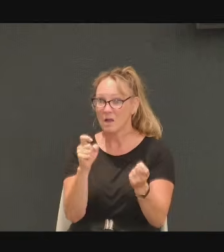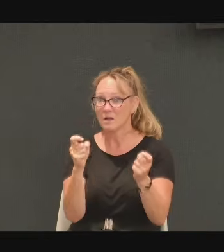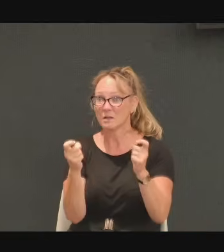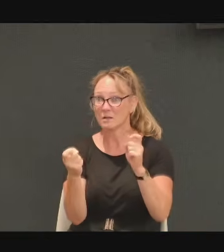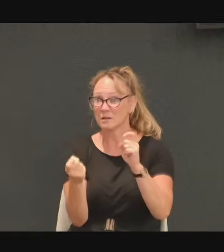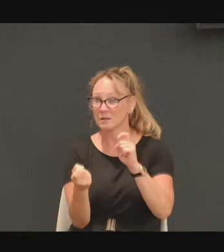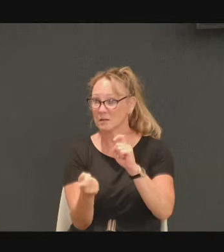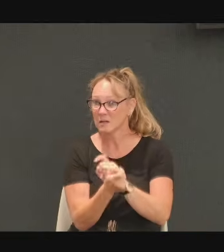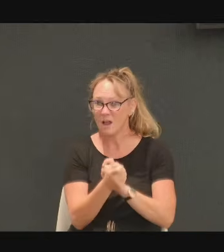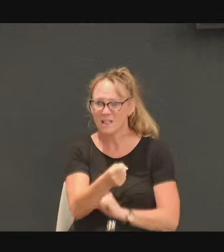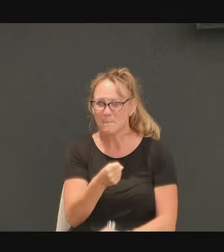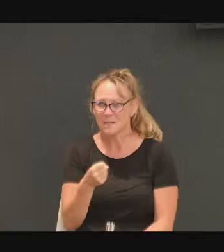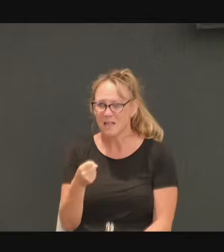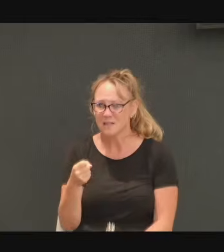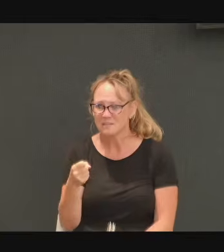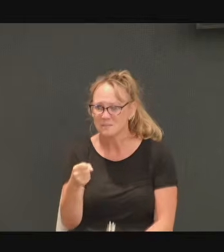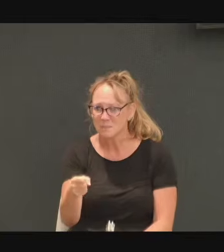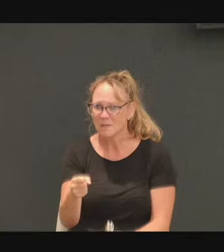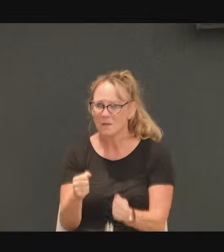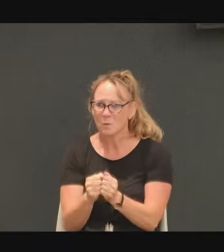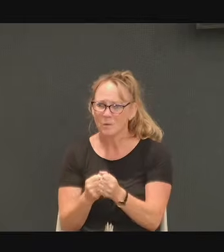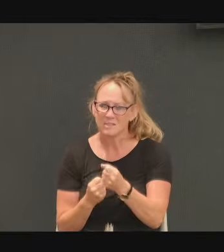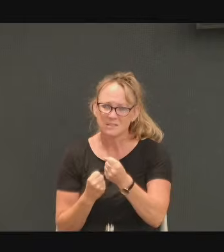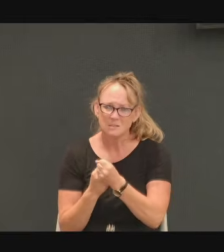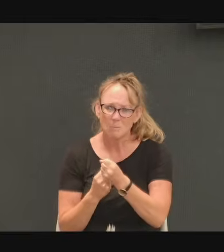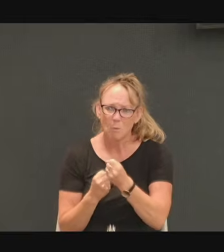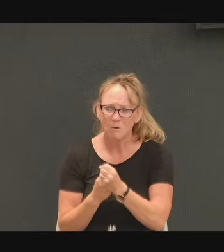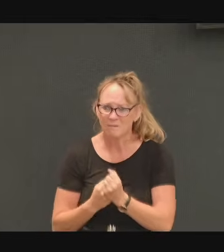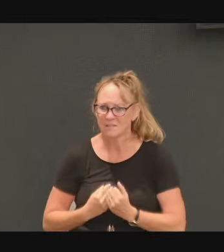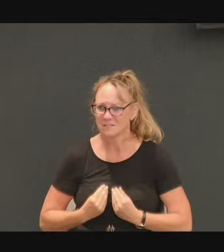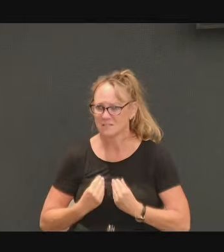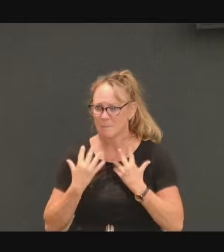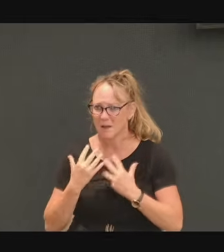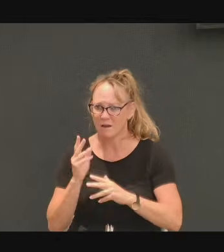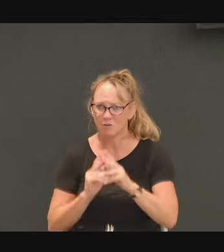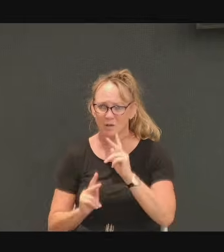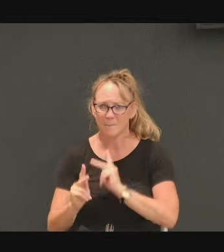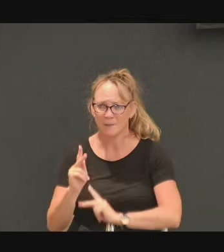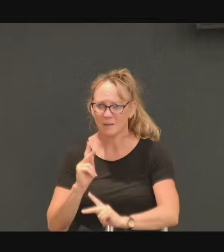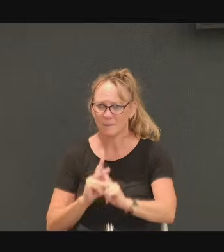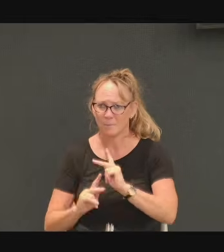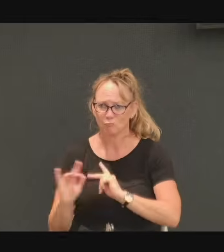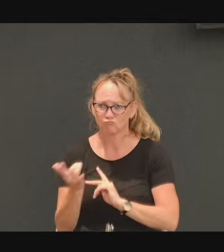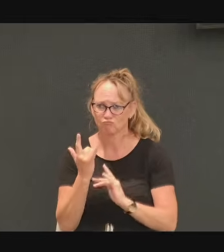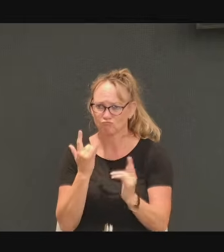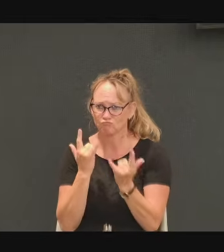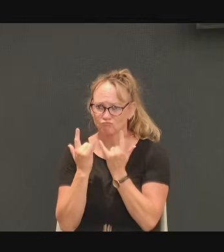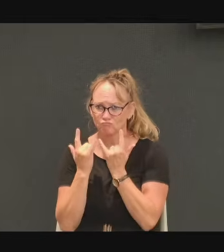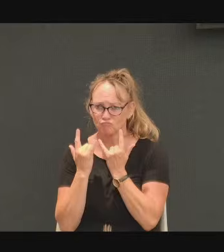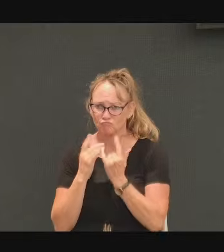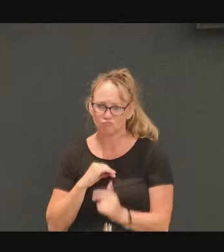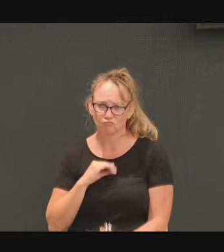placement with supportive and inspiring people who I felt cared deeply about me. At the time,